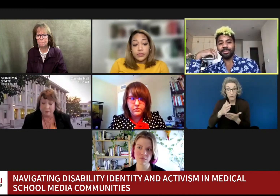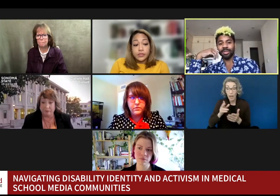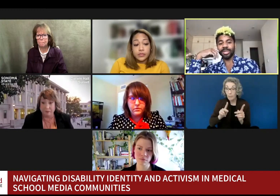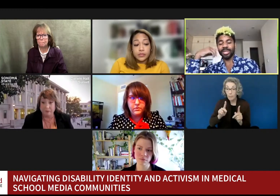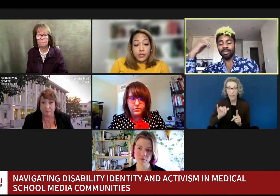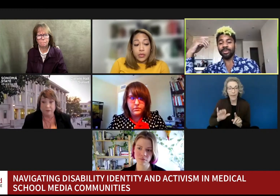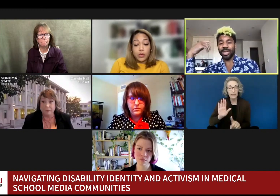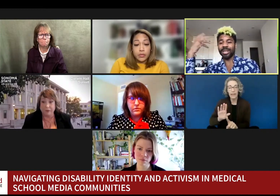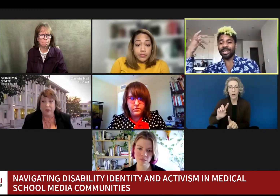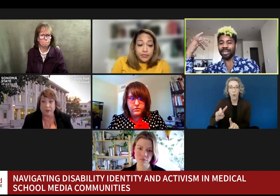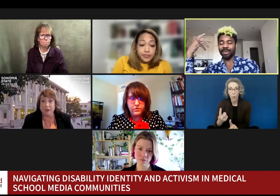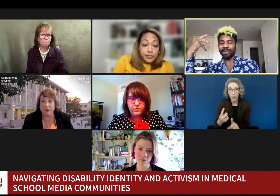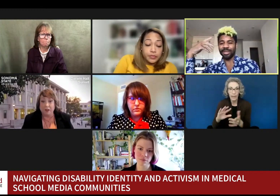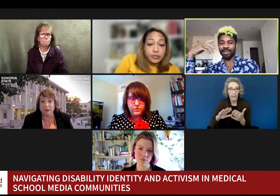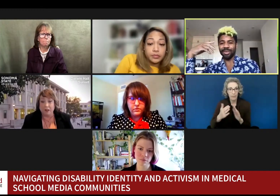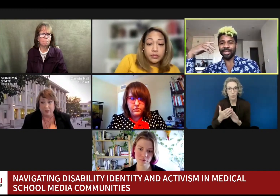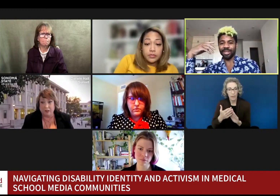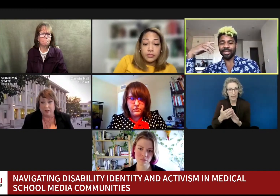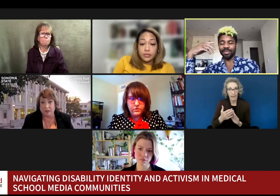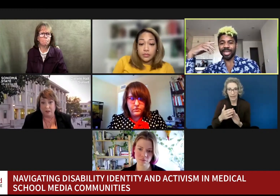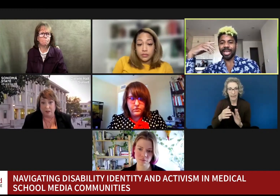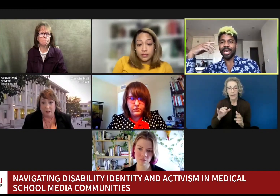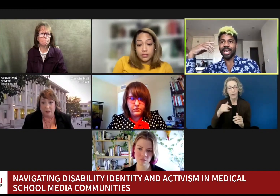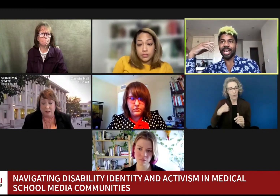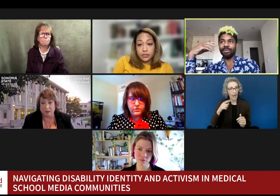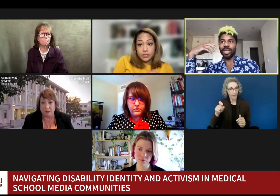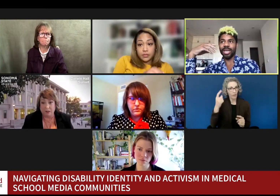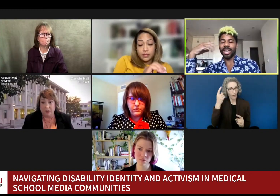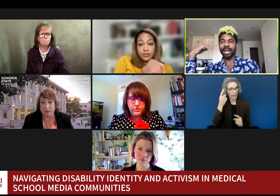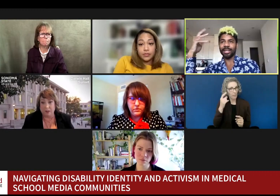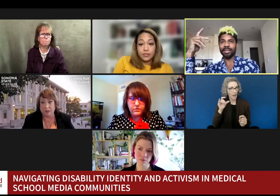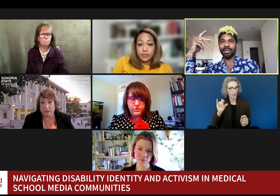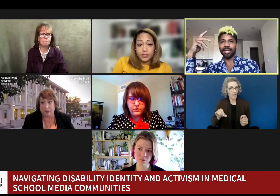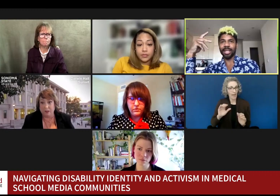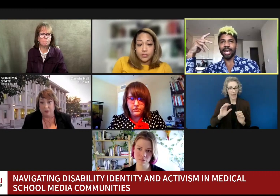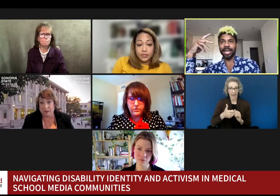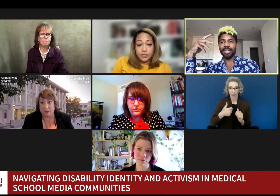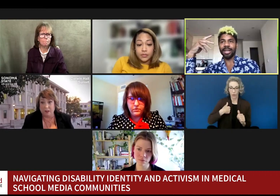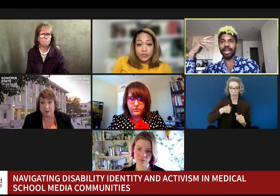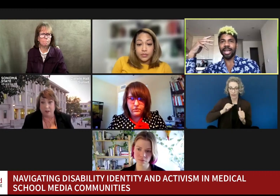So it's just something we need to think about too in terms of how we enact things online.